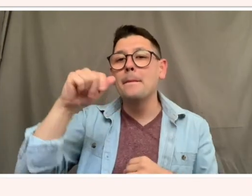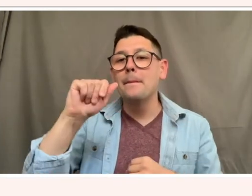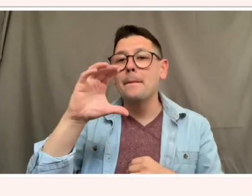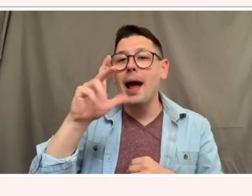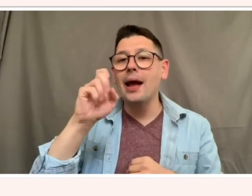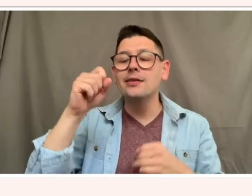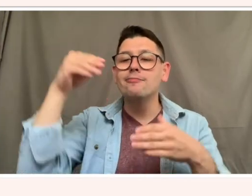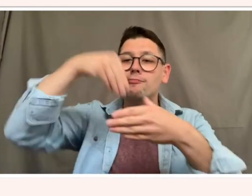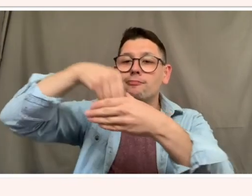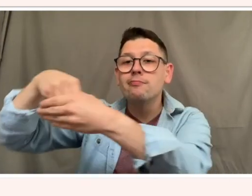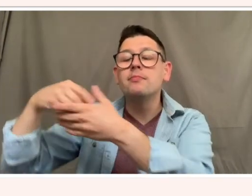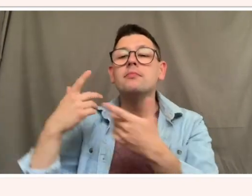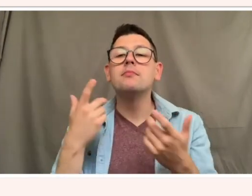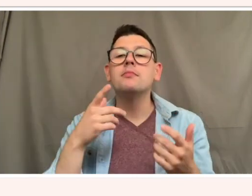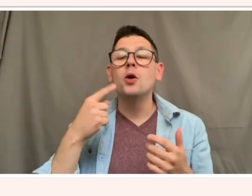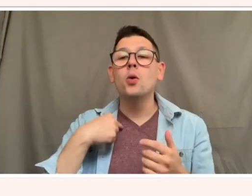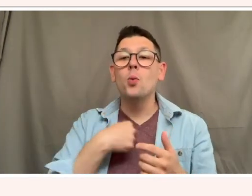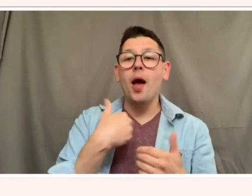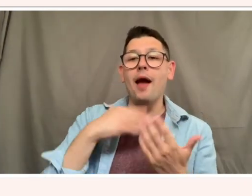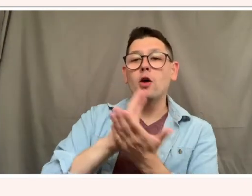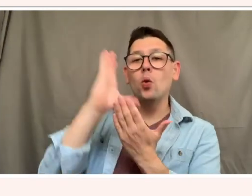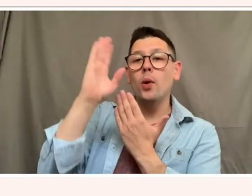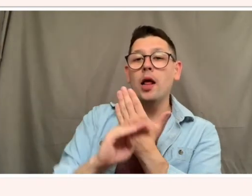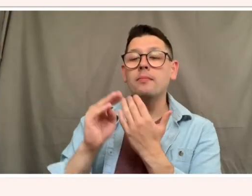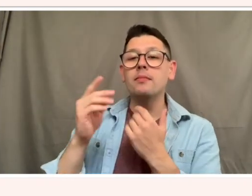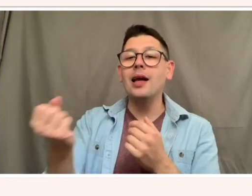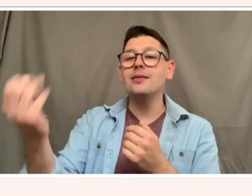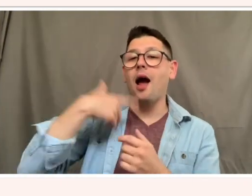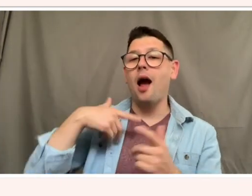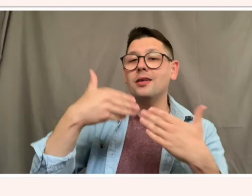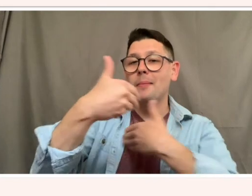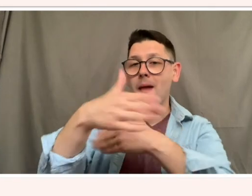Our teachers have sent home packets on a monthly basis, so